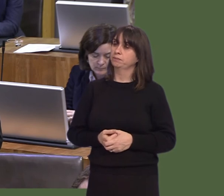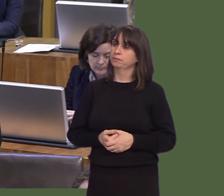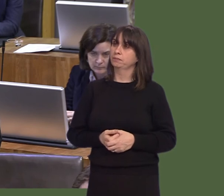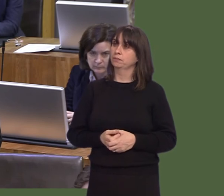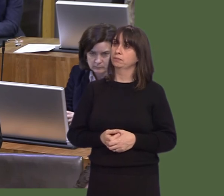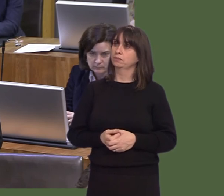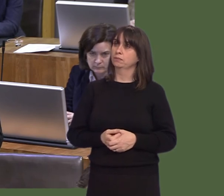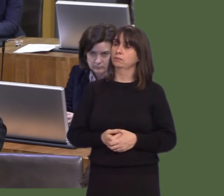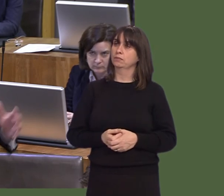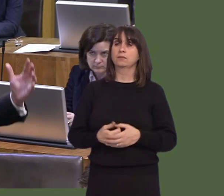Gareth Bennett AM: 7.